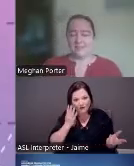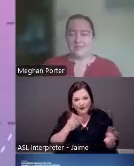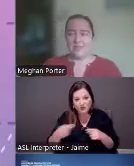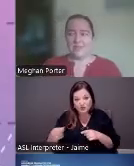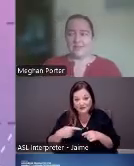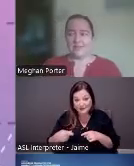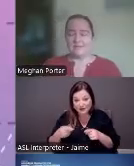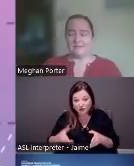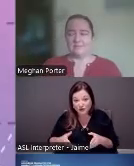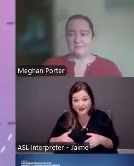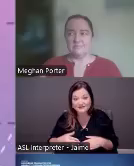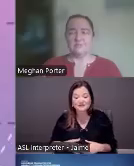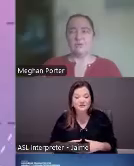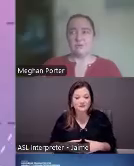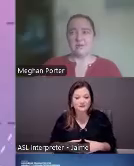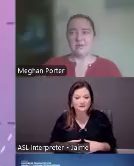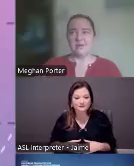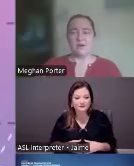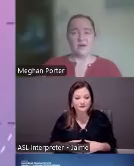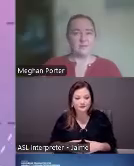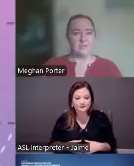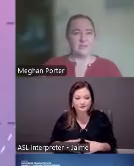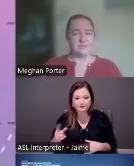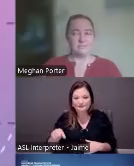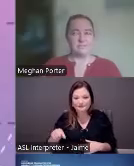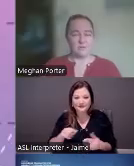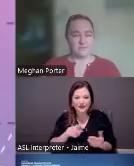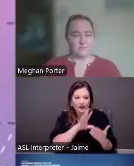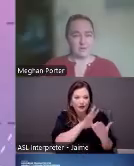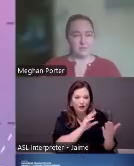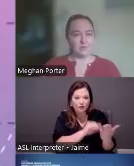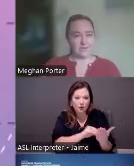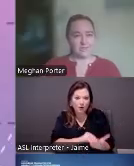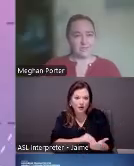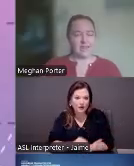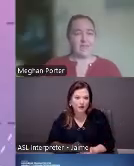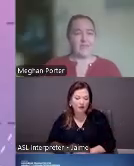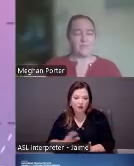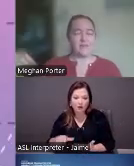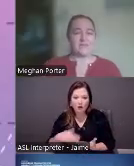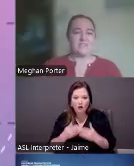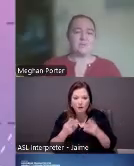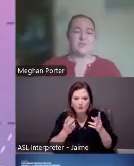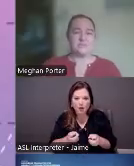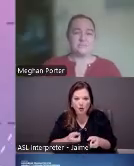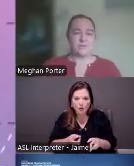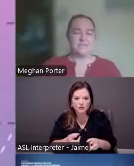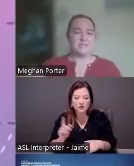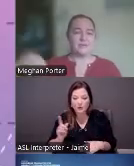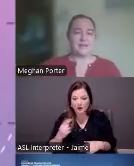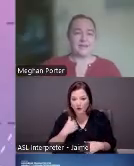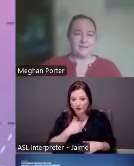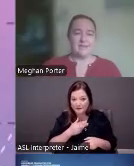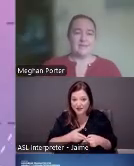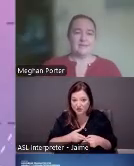they recorded all of the posts where we were mentioned, and then they went into each one of those posts to look at,